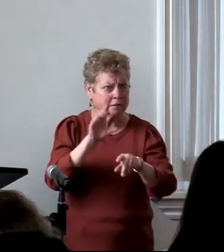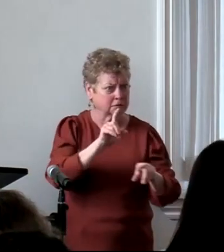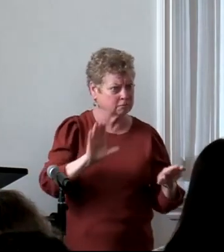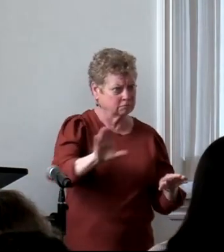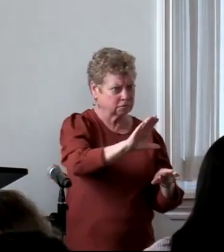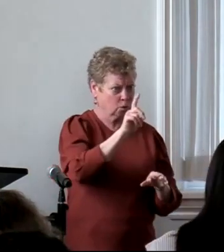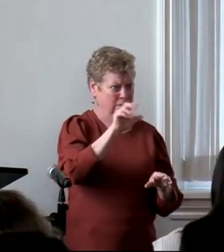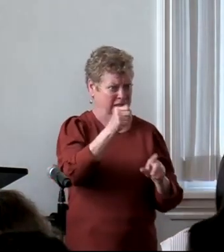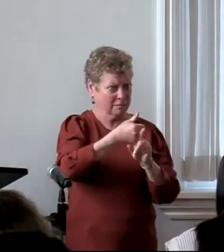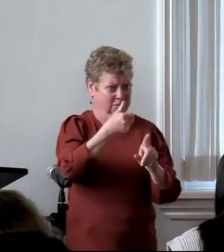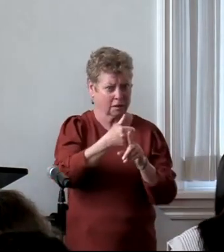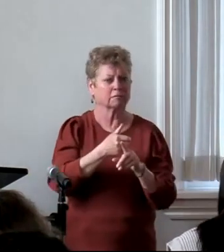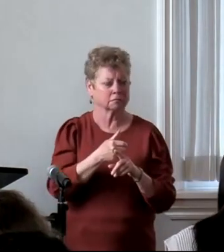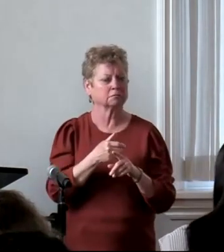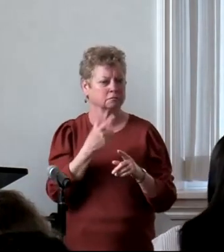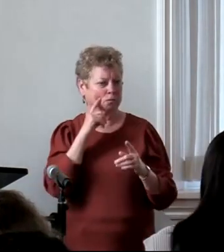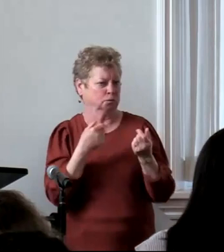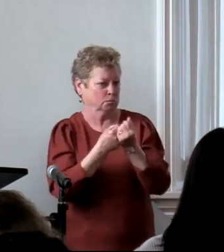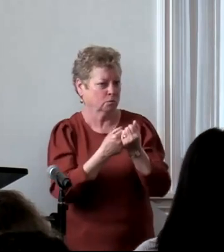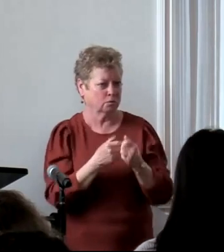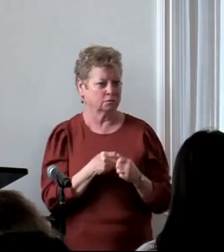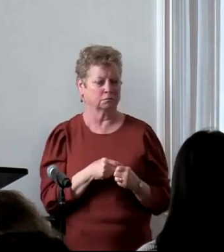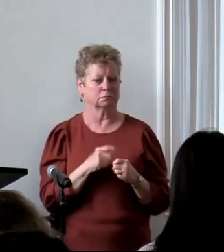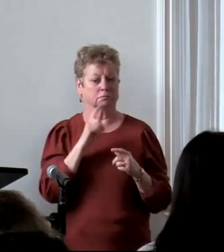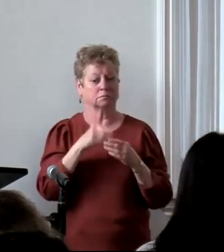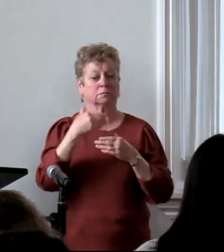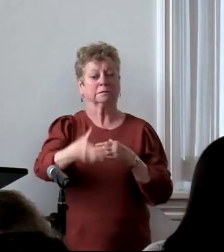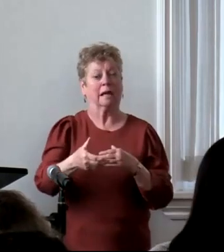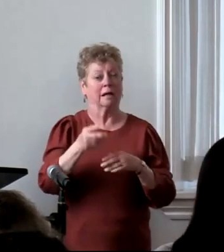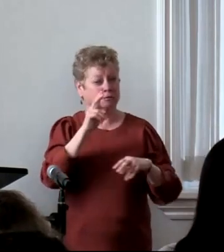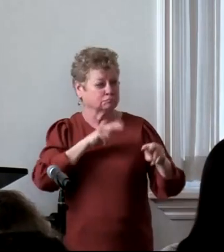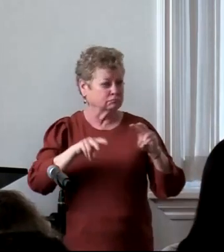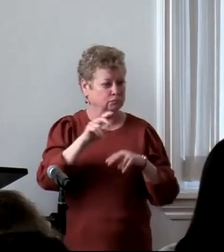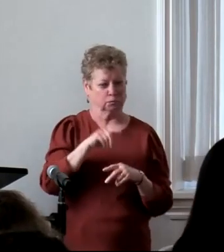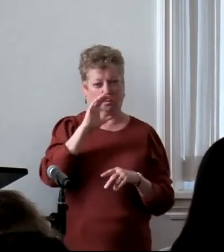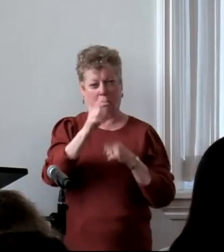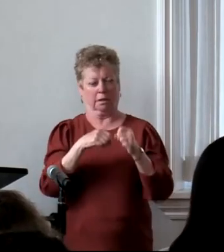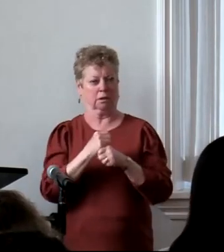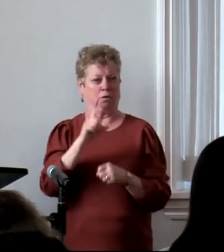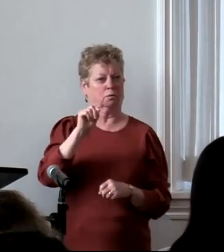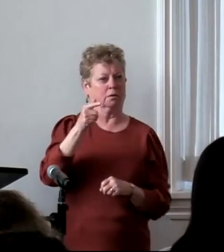And the next review will be underway in 2026. So don't forget that we are always available at the Accessibility Directorate